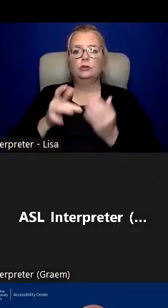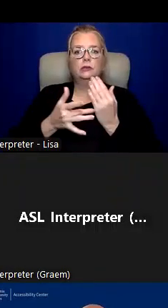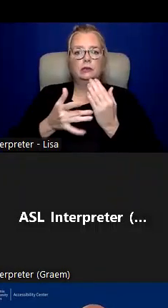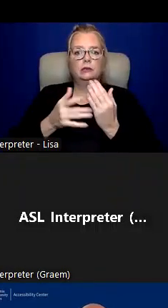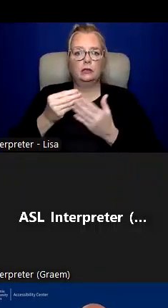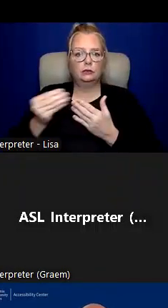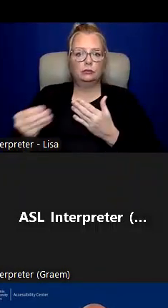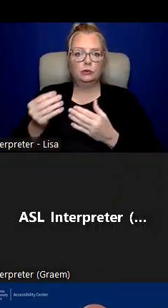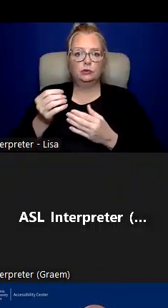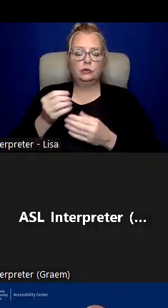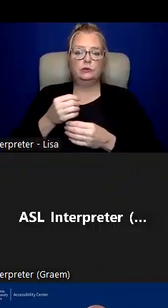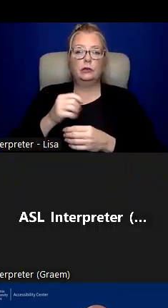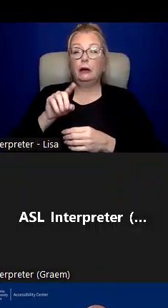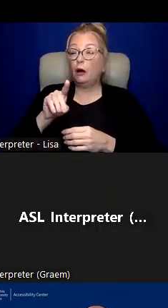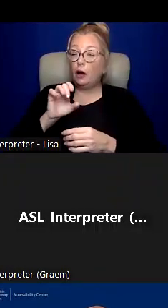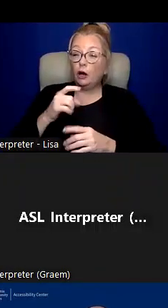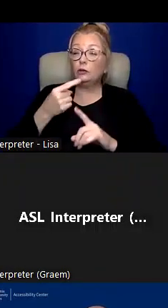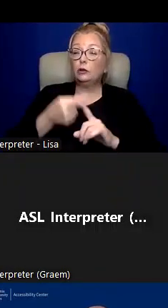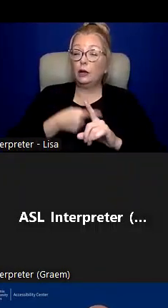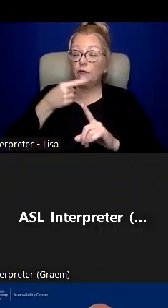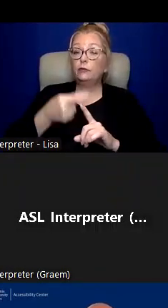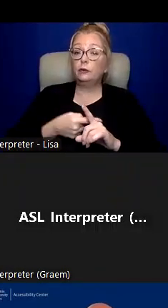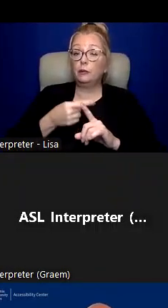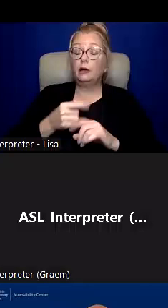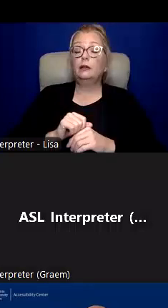It's 100 a month and related to the next point.